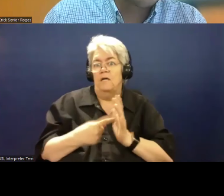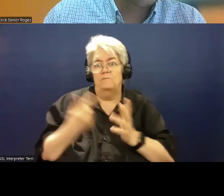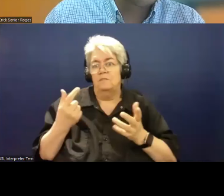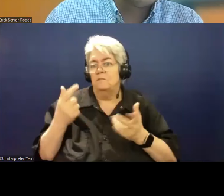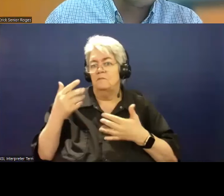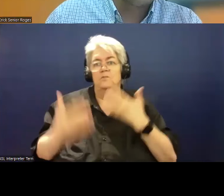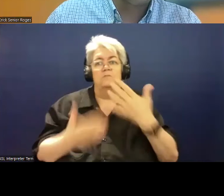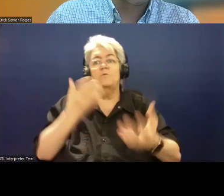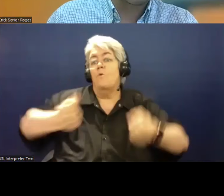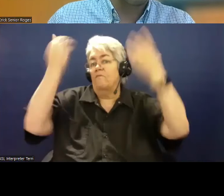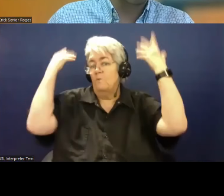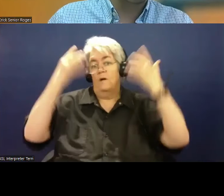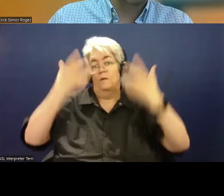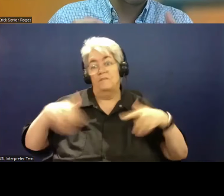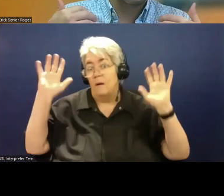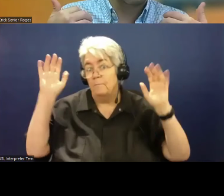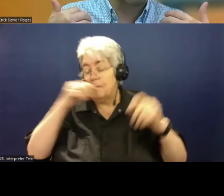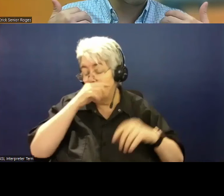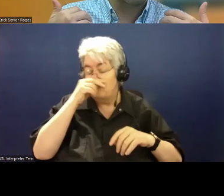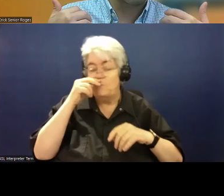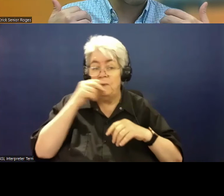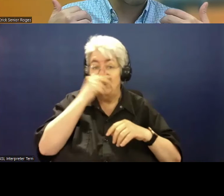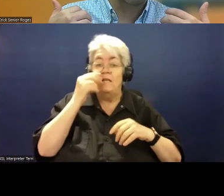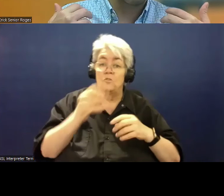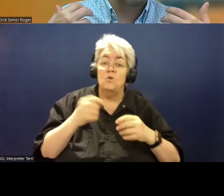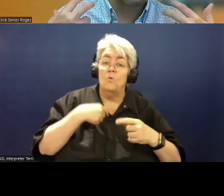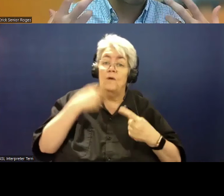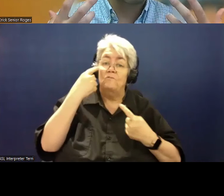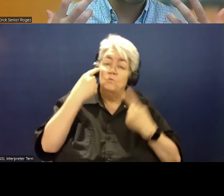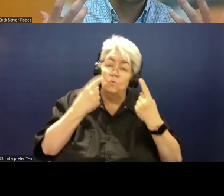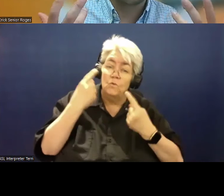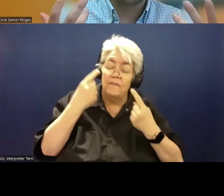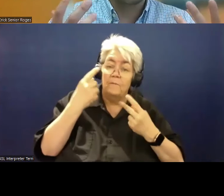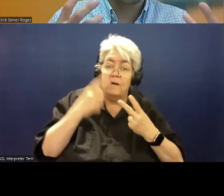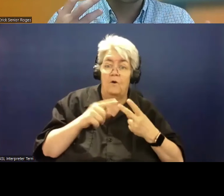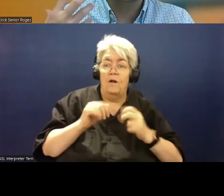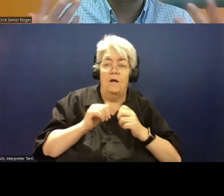AND TO SEE AND UNDERSTAND HOW OUR DISTRESS IS SHAPED AND WHAT